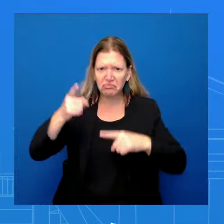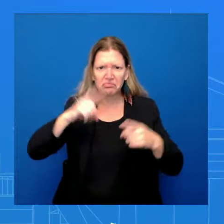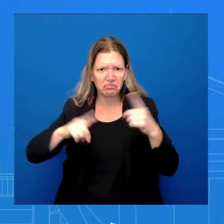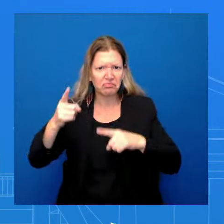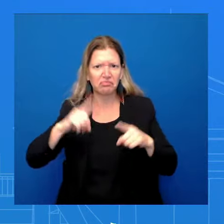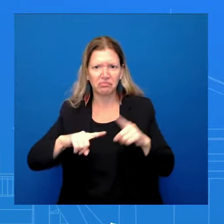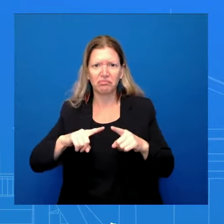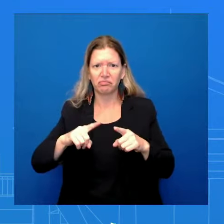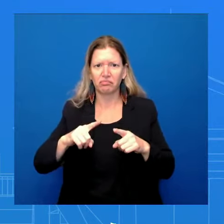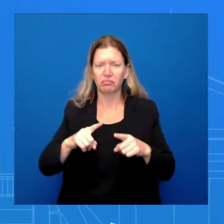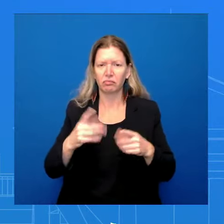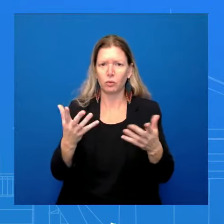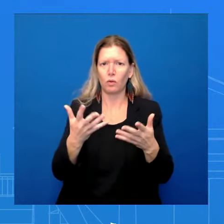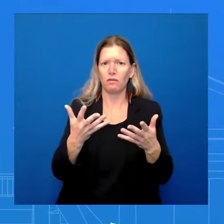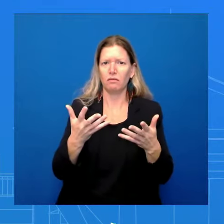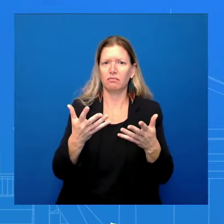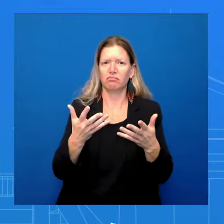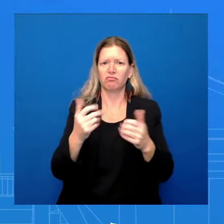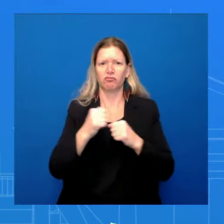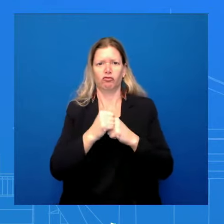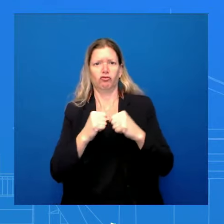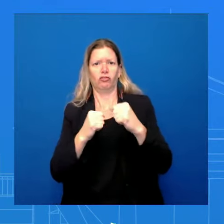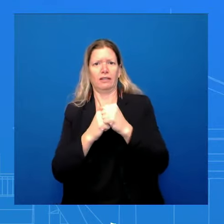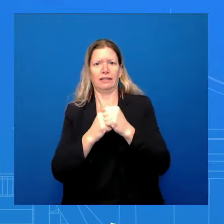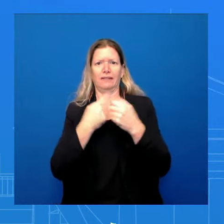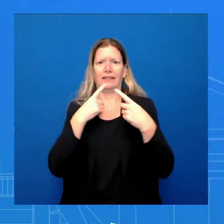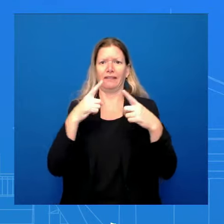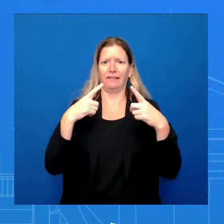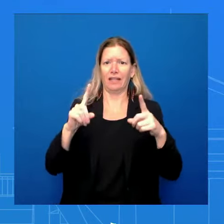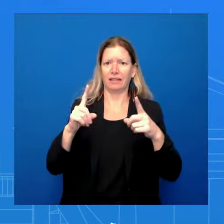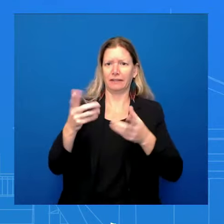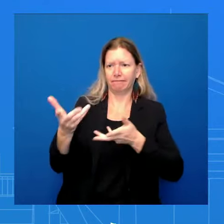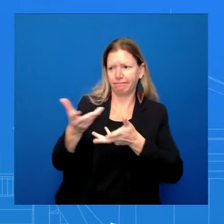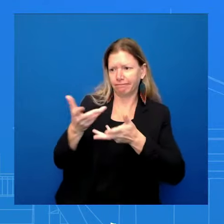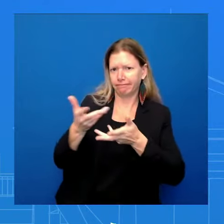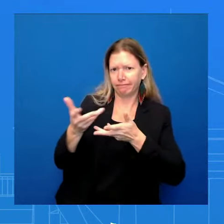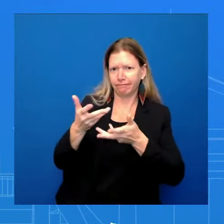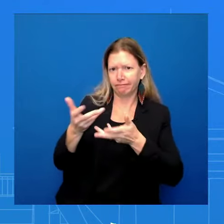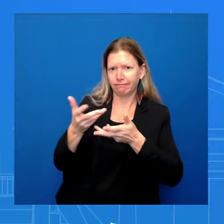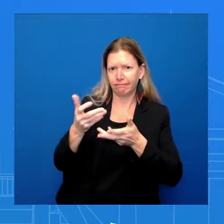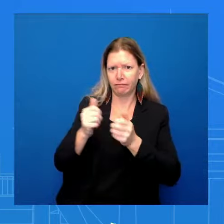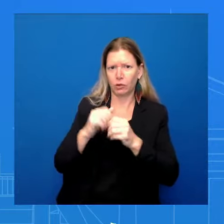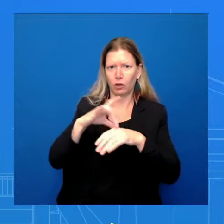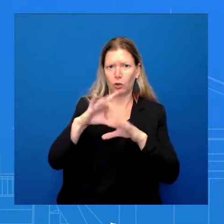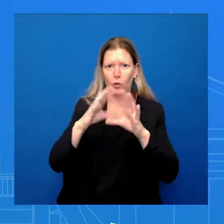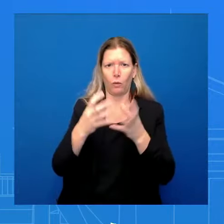And when I say "we," I mean Kyiv and Washington. And so, we'll continue to work down that line accordingly. The Press: And then just one other one here at home.